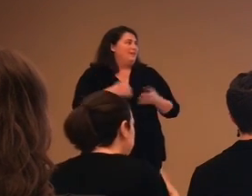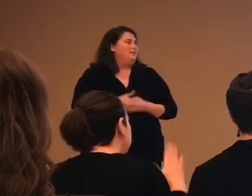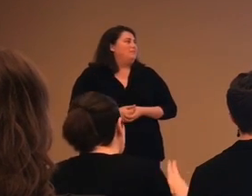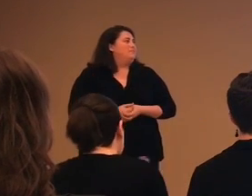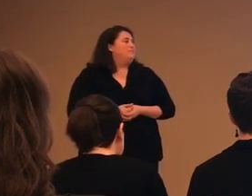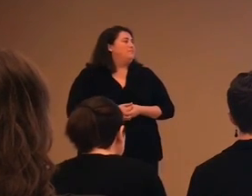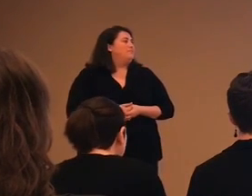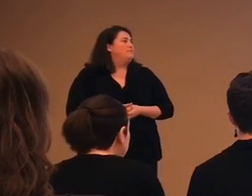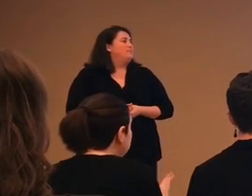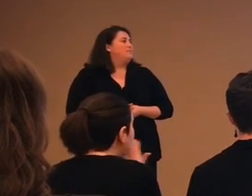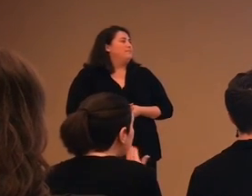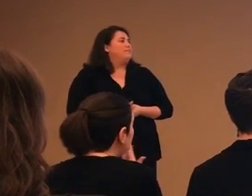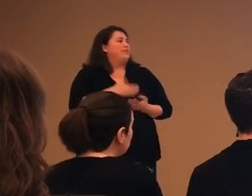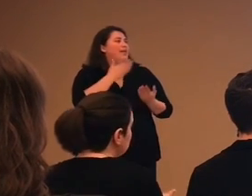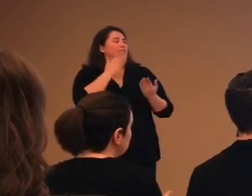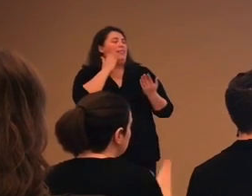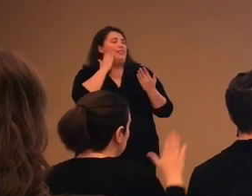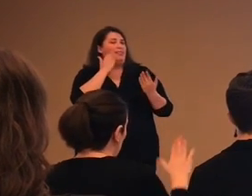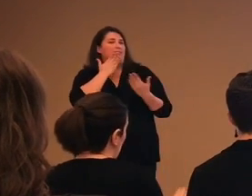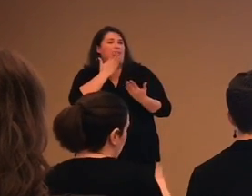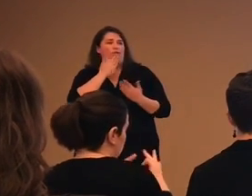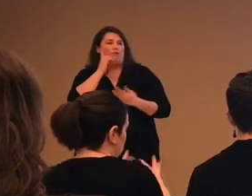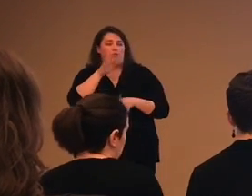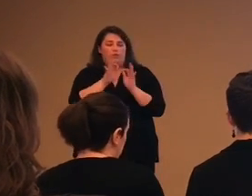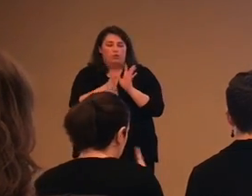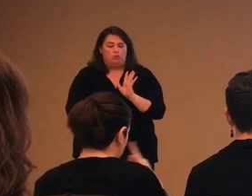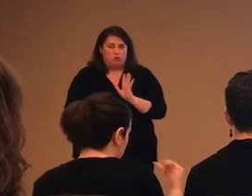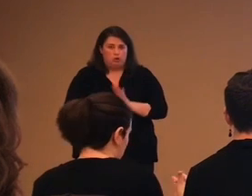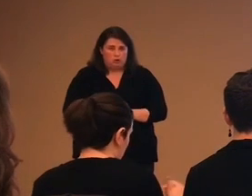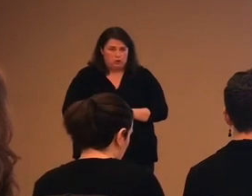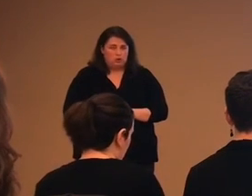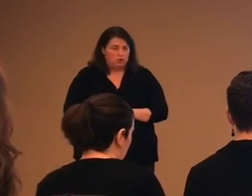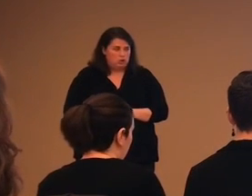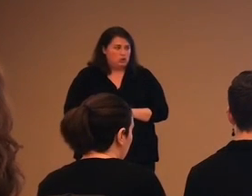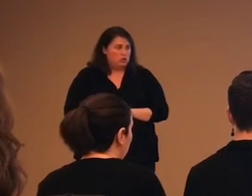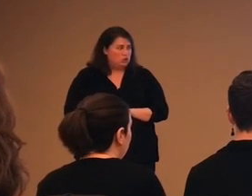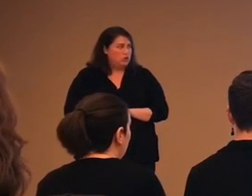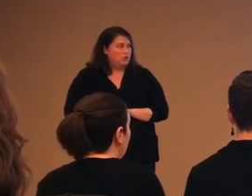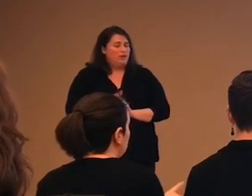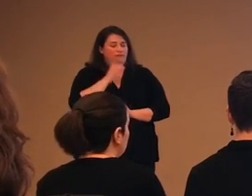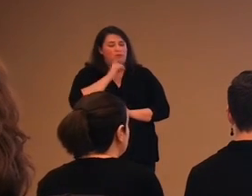Thank you to our fabulous interpreters and for deaf Inc and